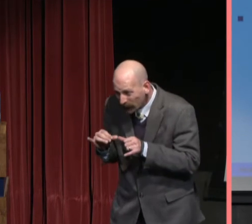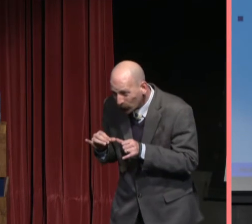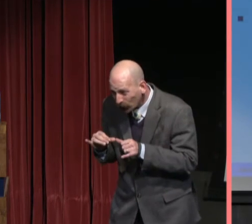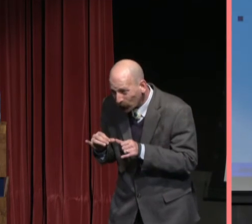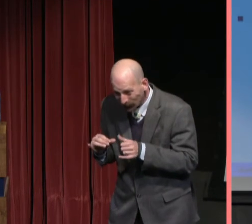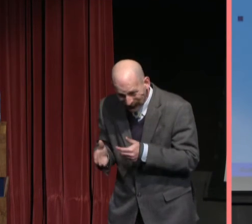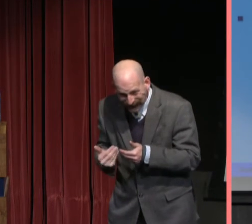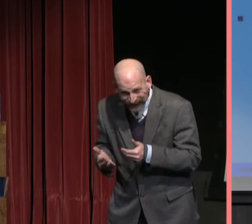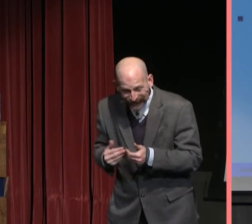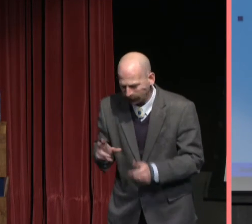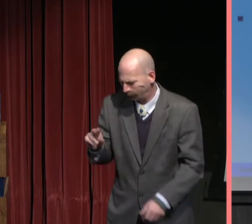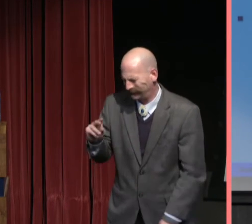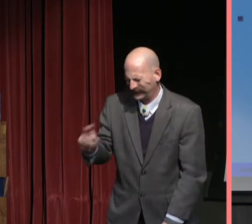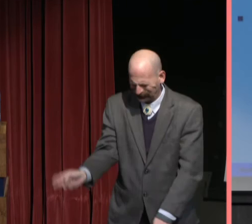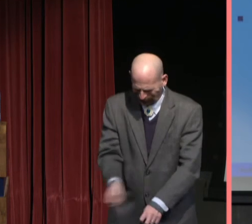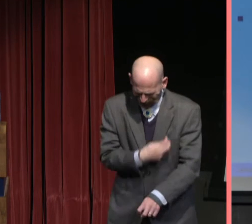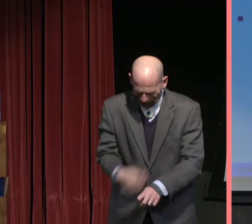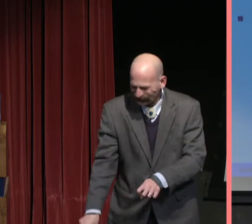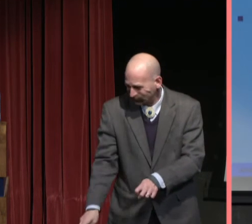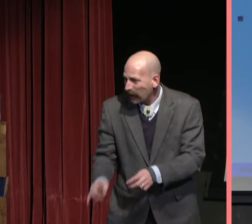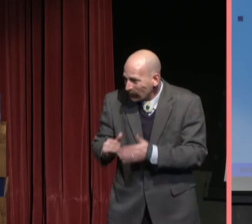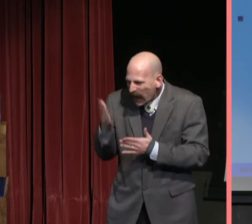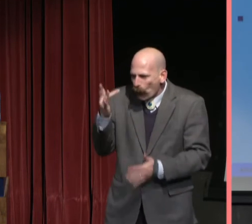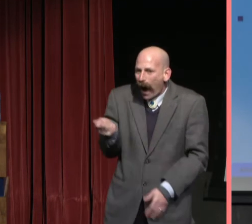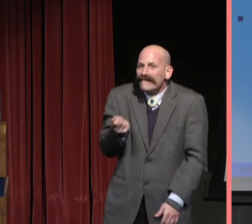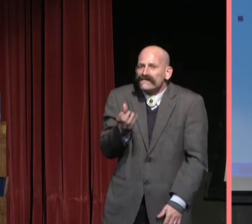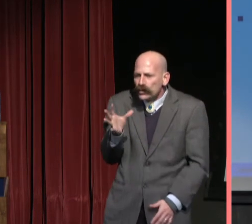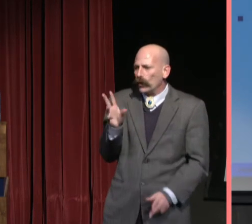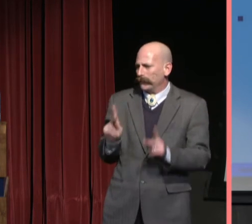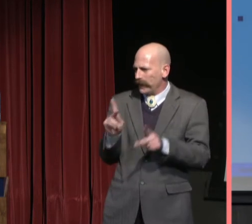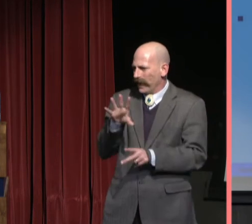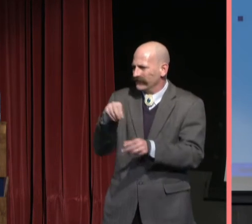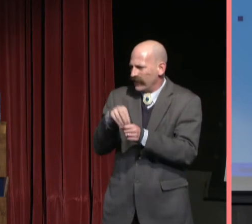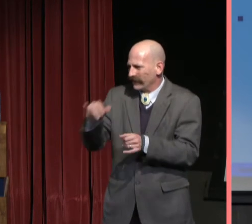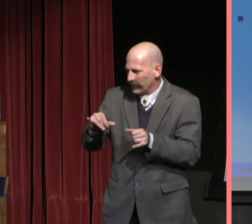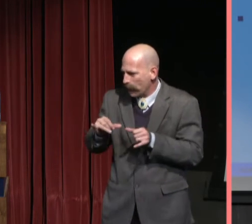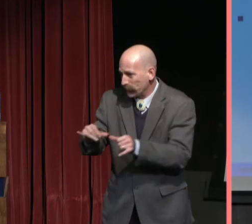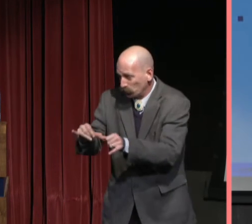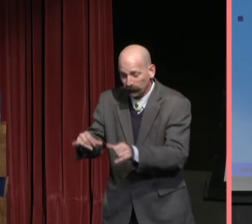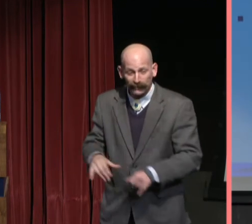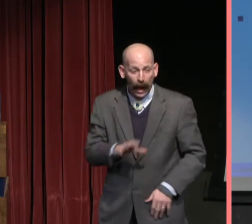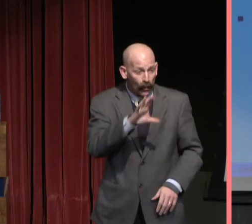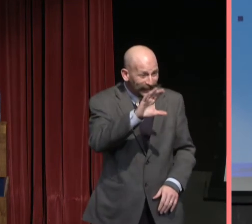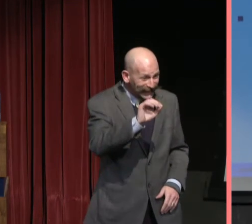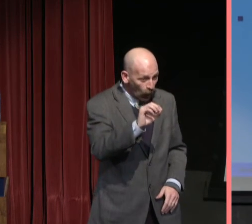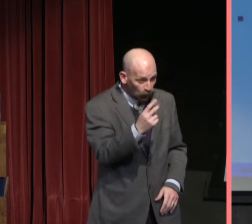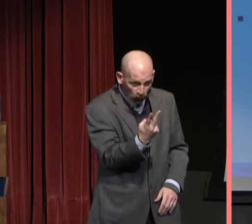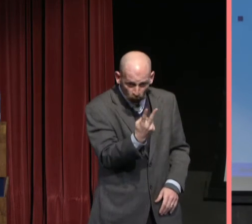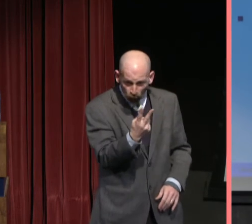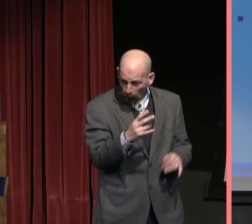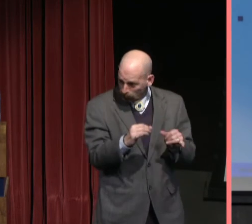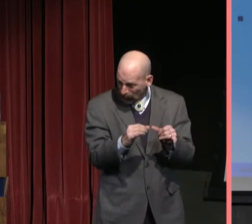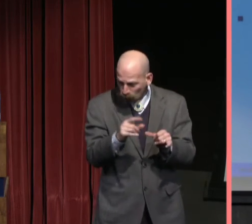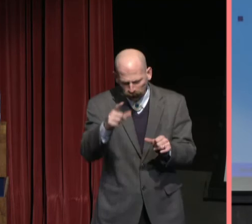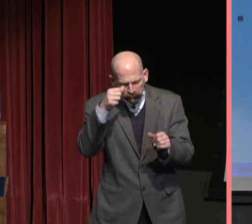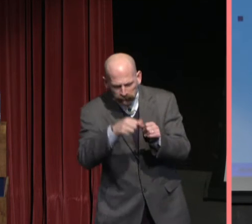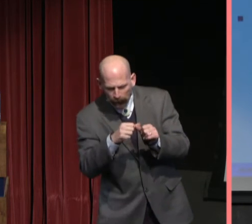and not many people do it. If you want to measure CO2, remember the CO2 concentration is 400 ppm.